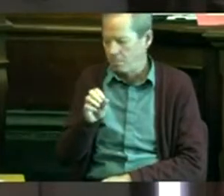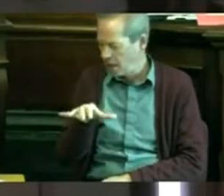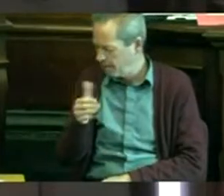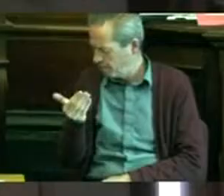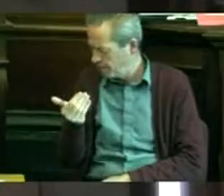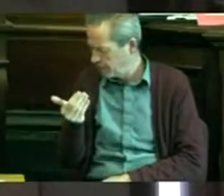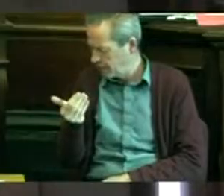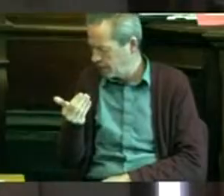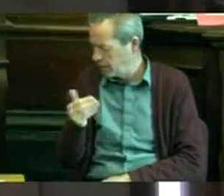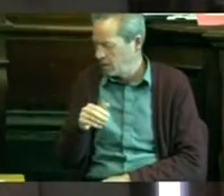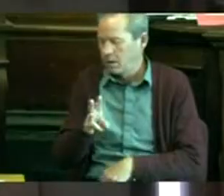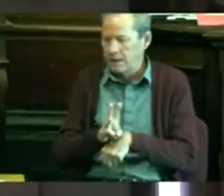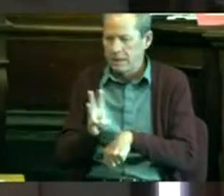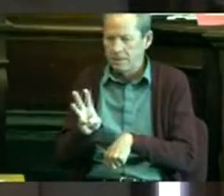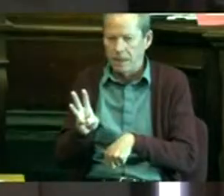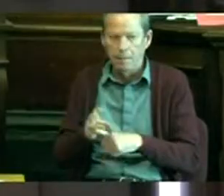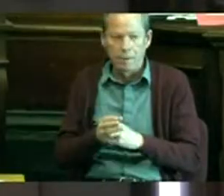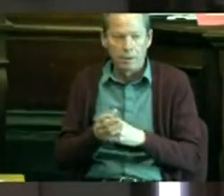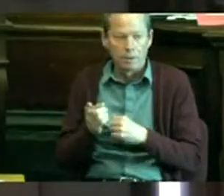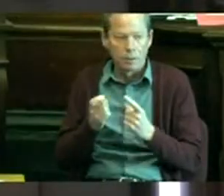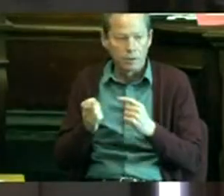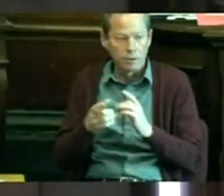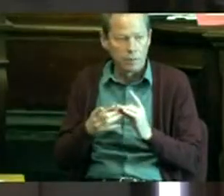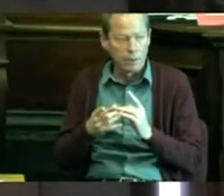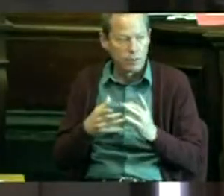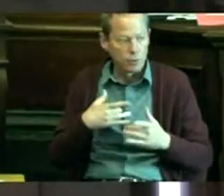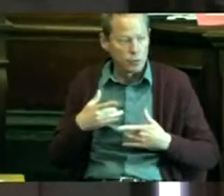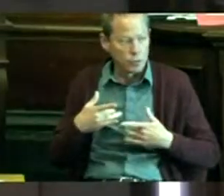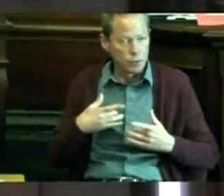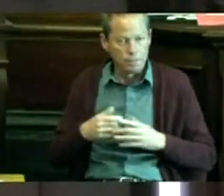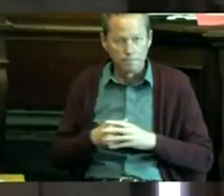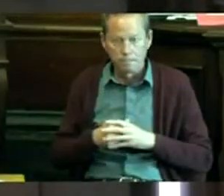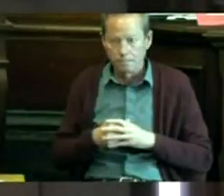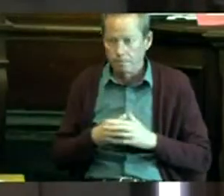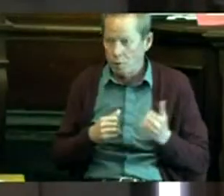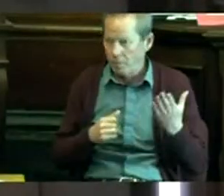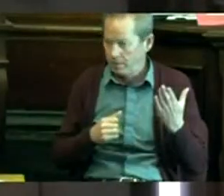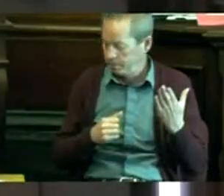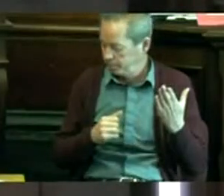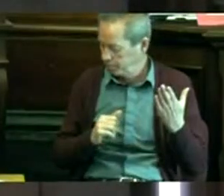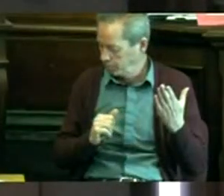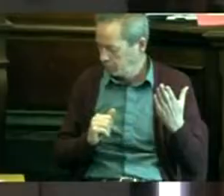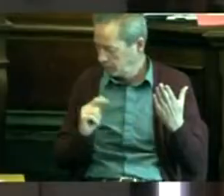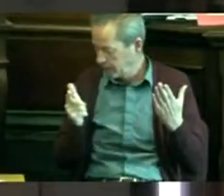2526. A public hearing is to be held on Thursday, May 15th, 2025